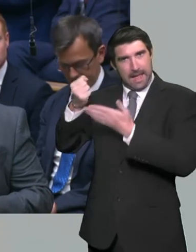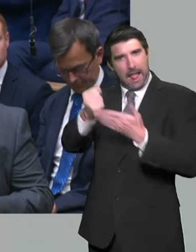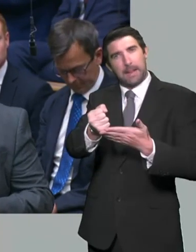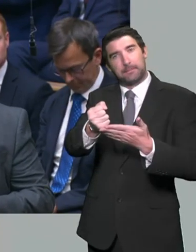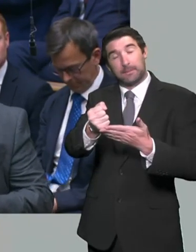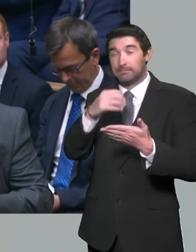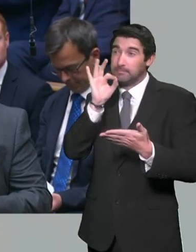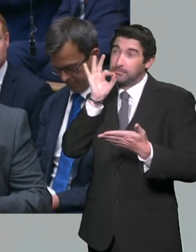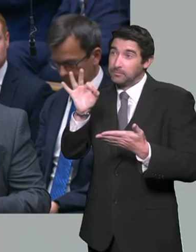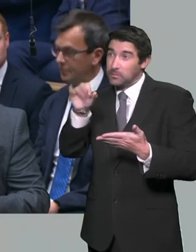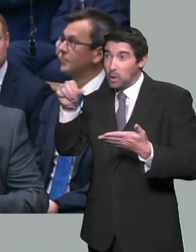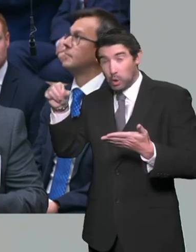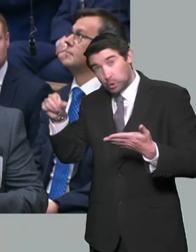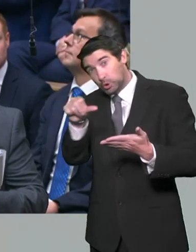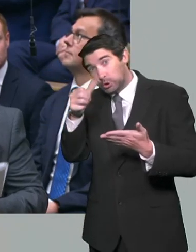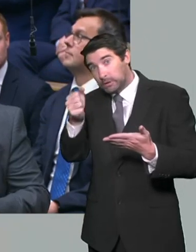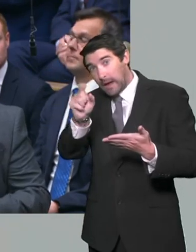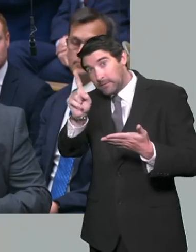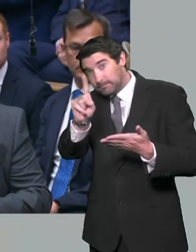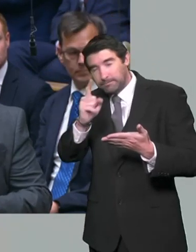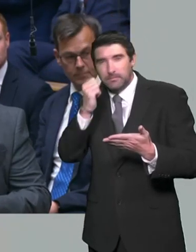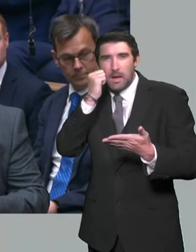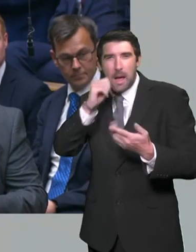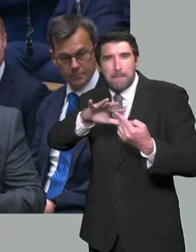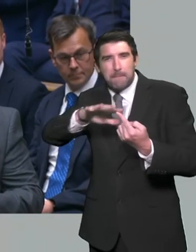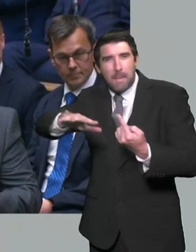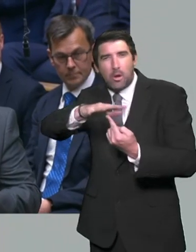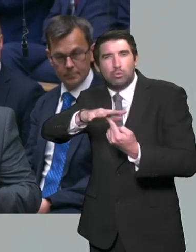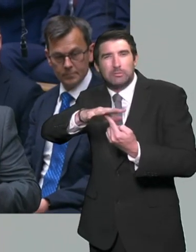by the local enterprise partnership and by Andy Street, to reduce reliance on fossil fuels?